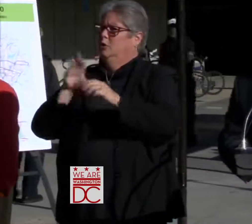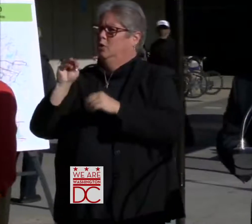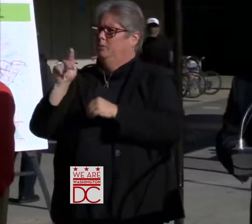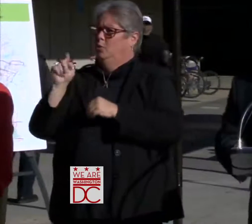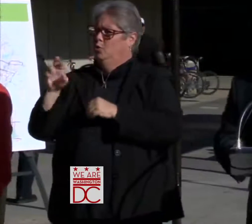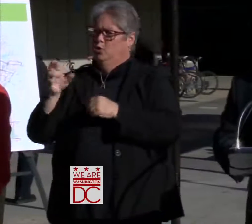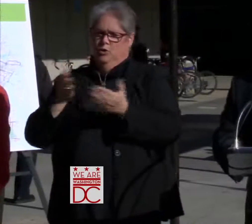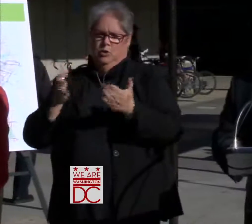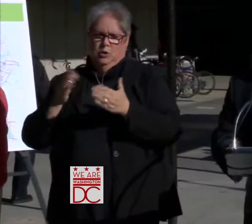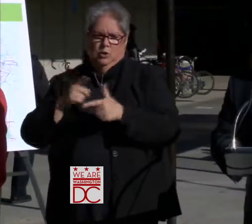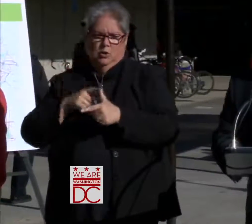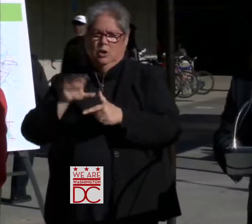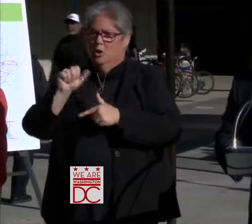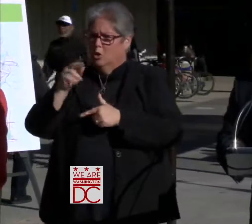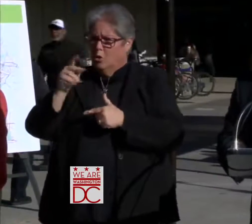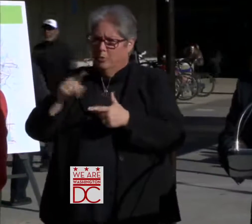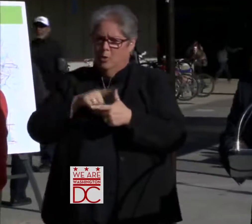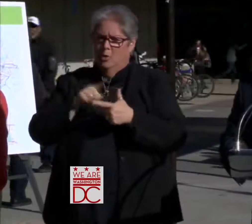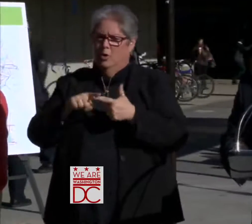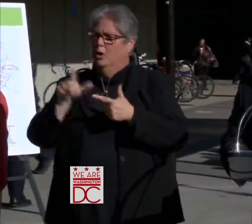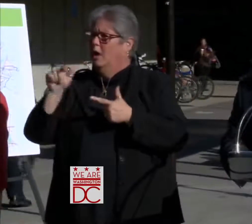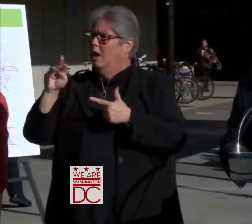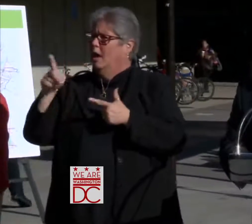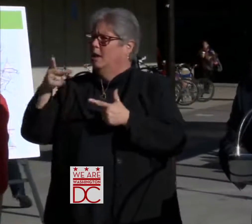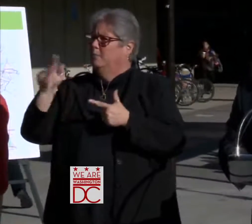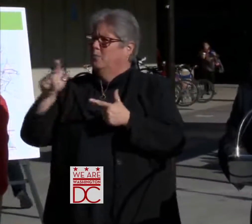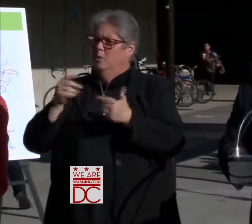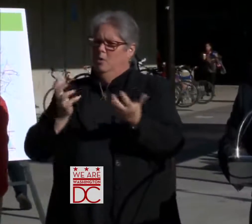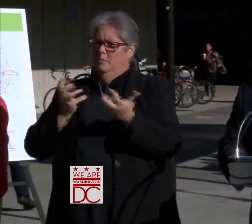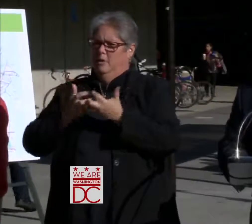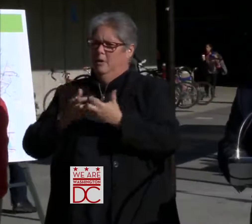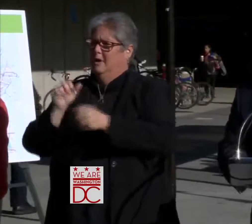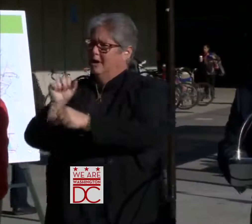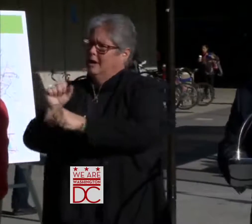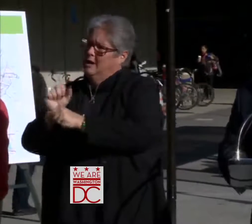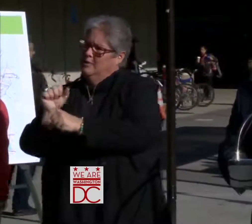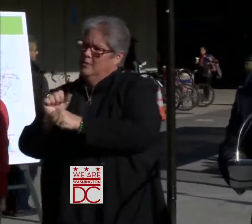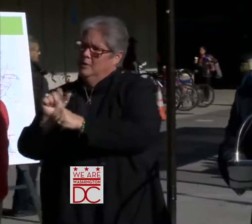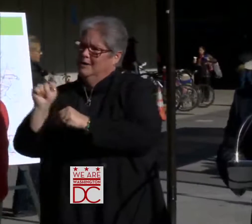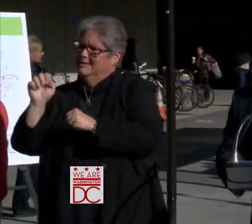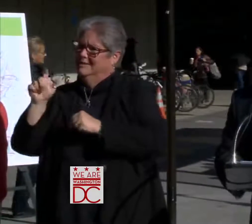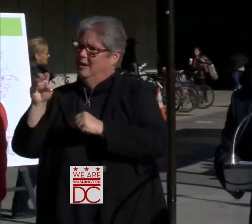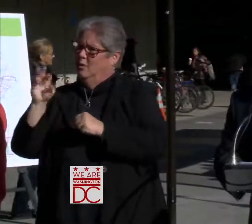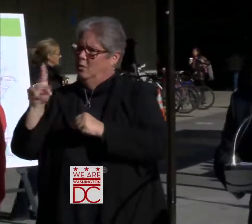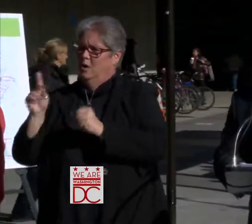THAT IS CARPOOL, LAND POOL MATCHING, SEMINARS AND